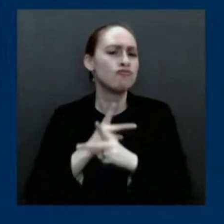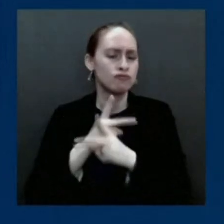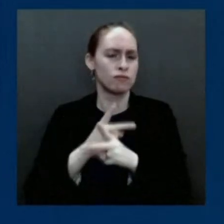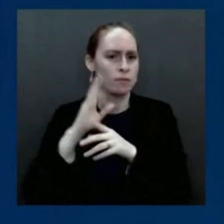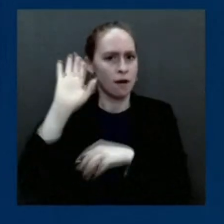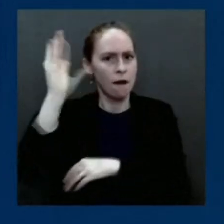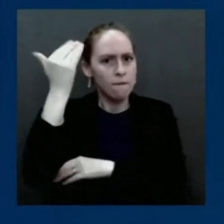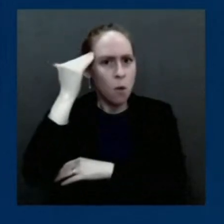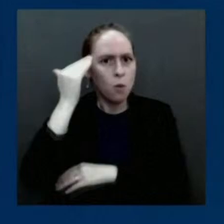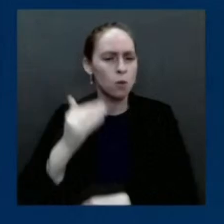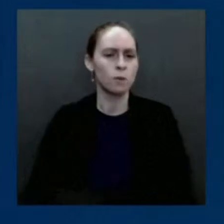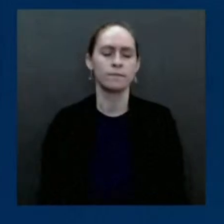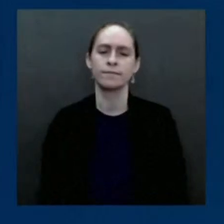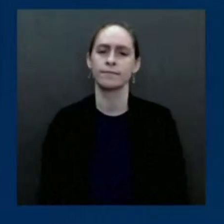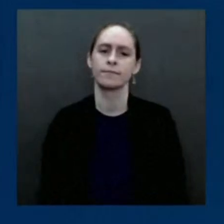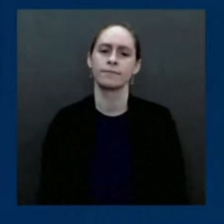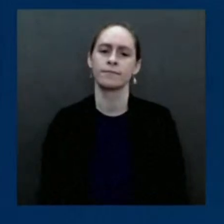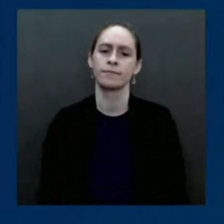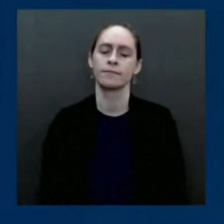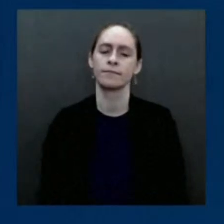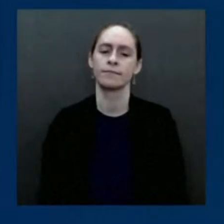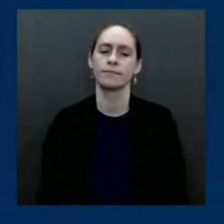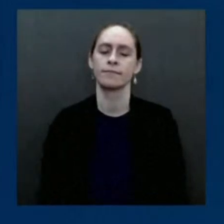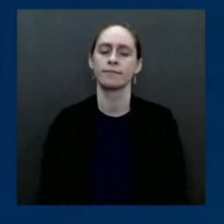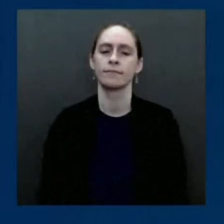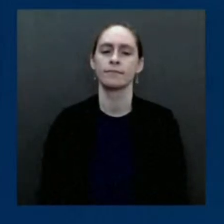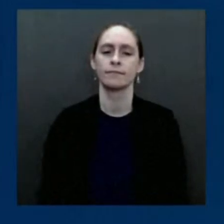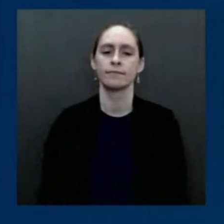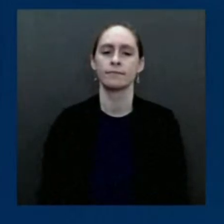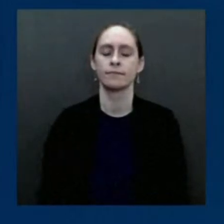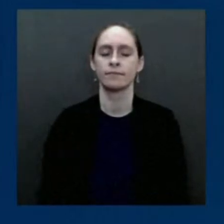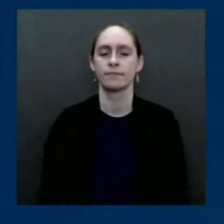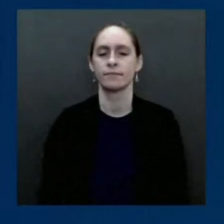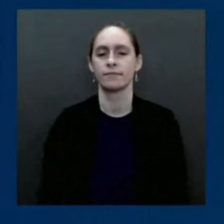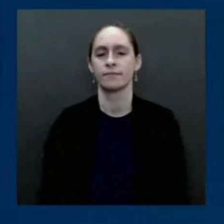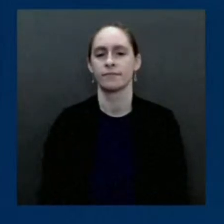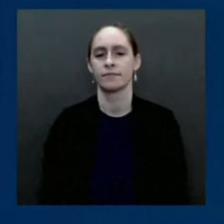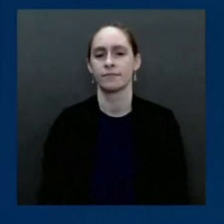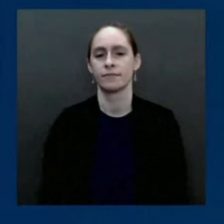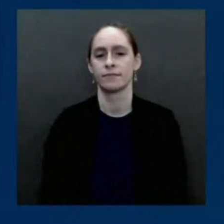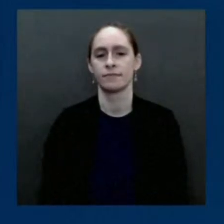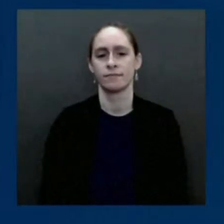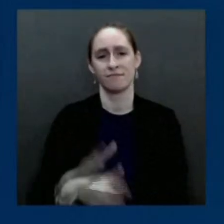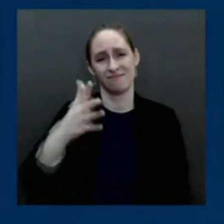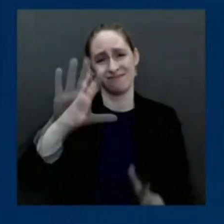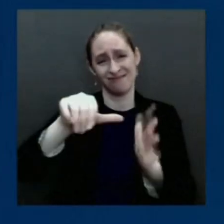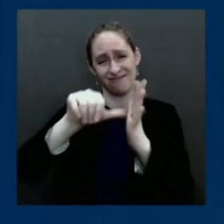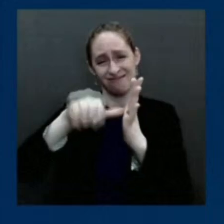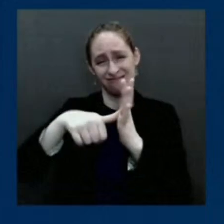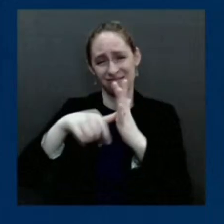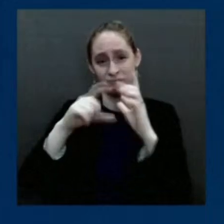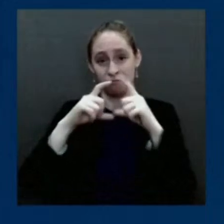RECOMMENDATIONS I WANT TO EMPHASIZE THE CRITICAL IMPORTANCE OF MASKING WHICH WE KNOW DECREASES THE RISK OF TRANSMISSION AS WELL AS THE IMPORTANCE OF STAYING HOME WHEN